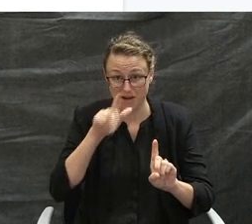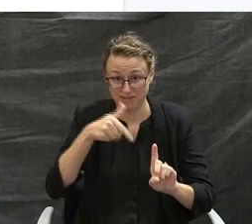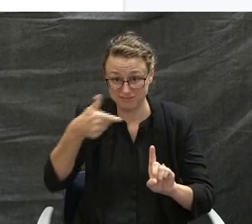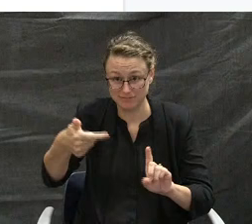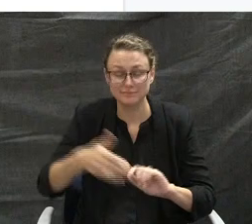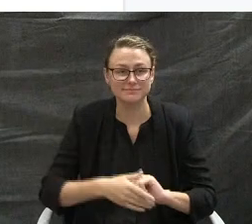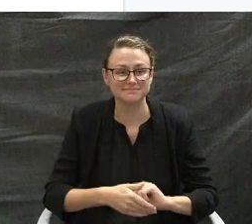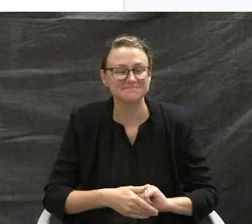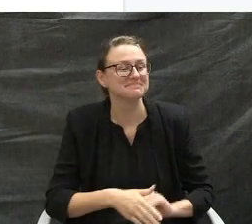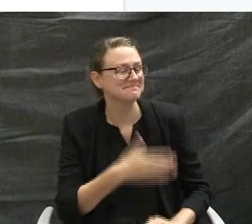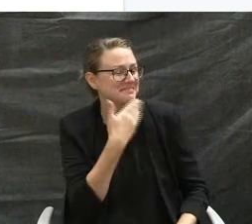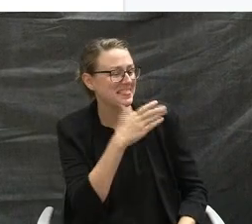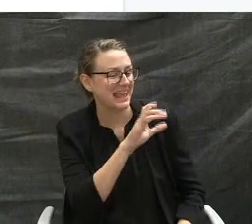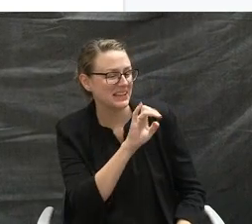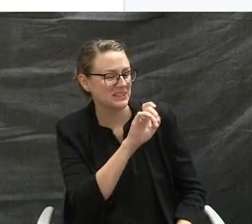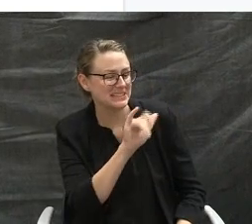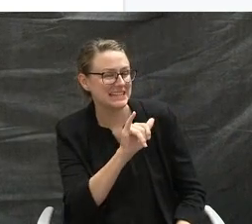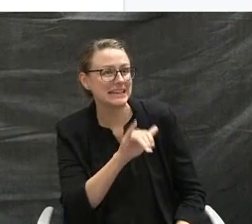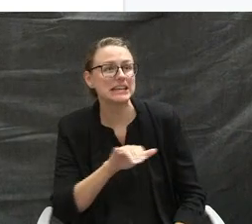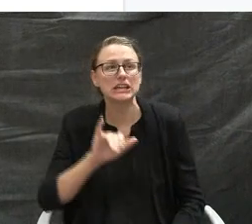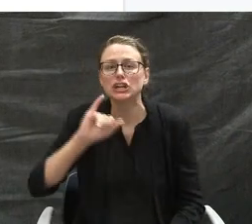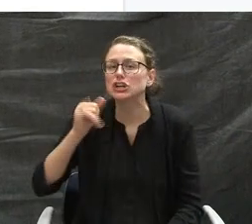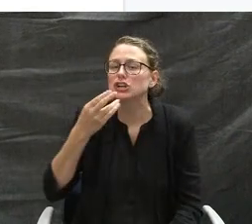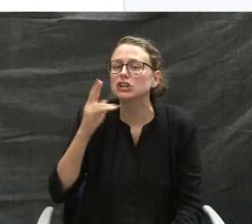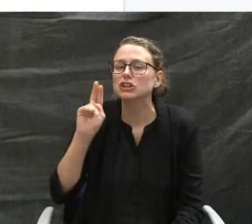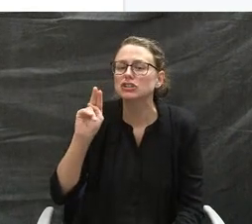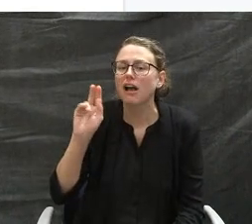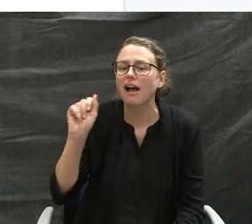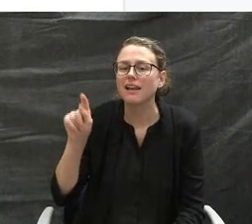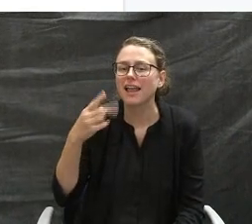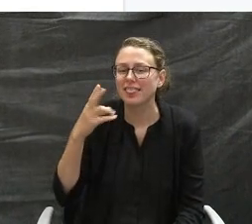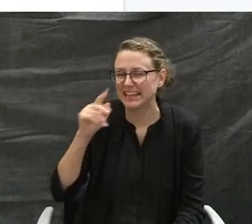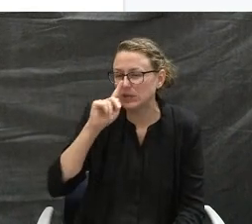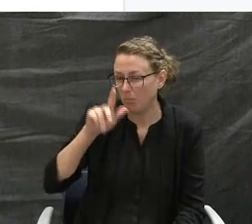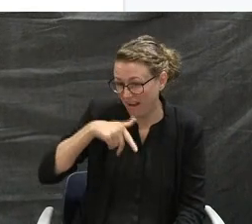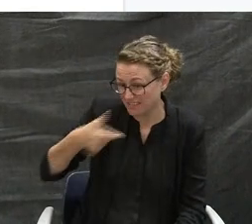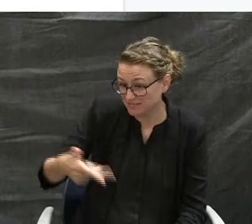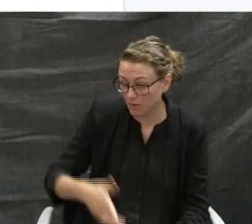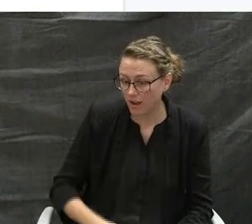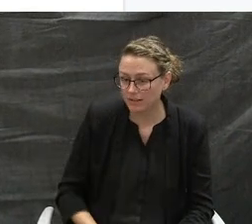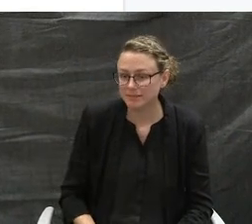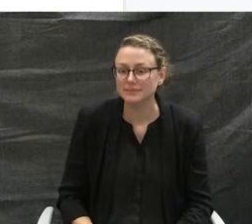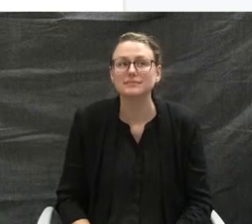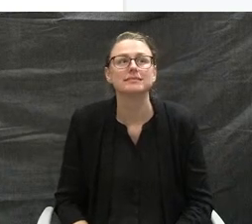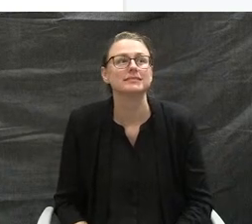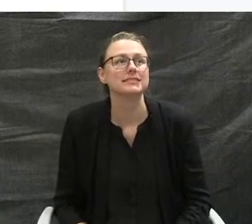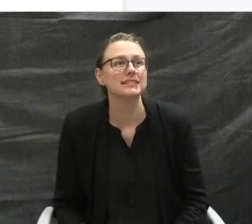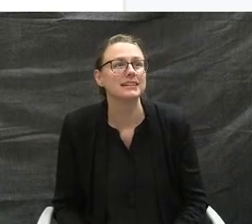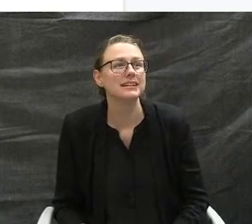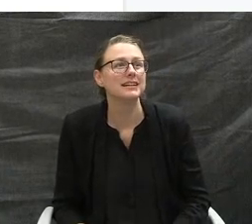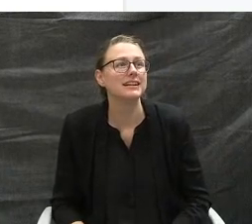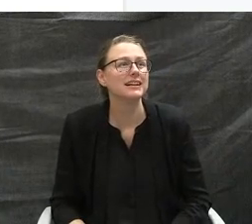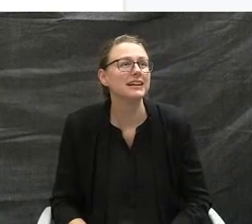Alright, thank you Cindy. Jonathan Nelson, me teacher, take it away and MW and